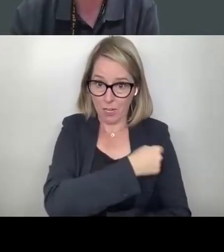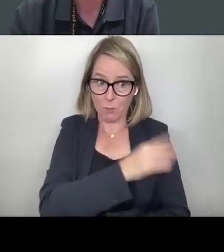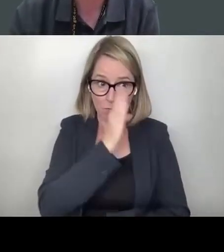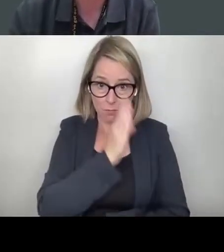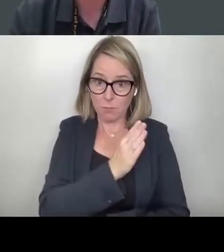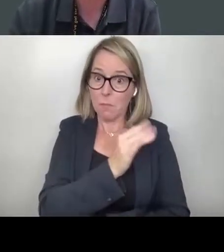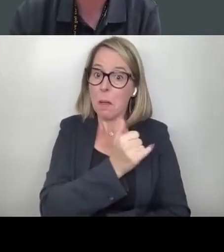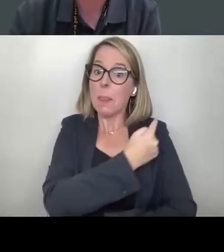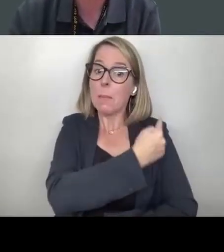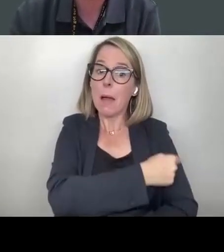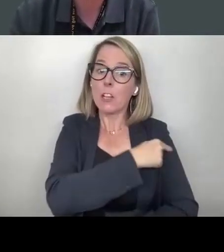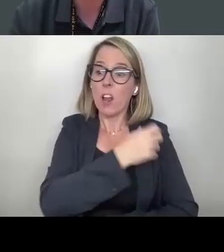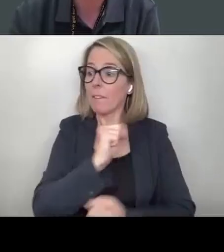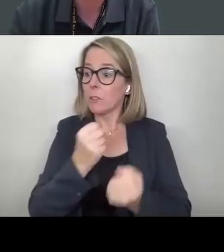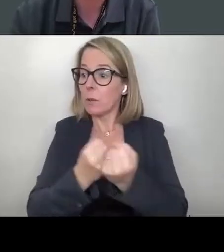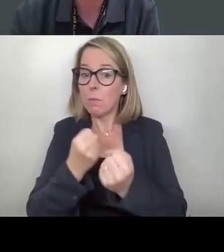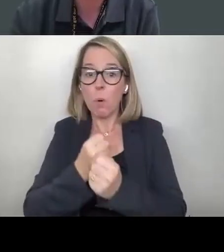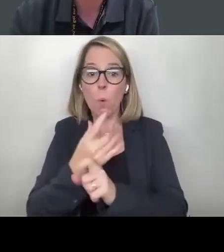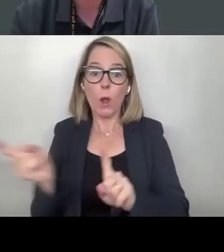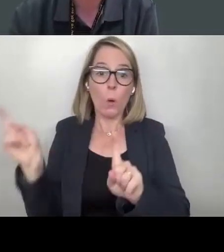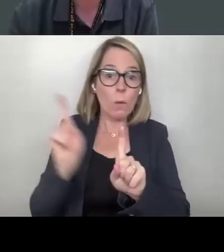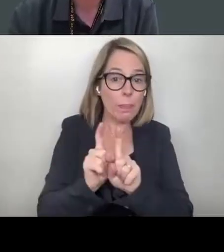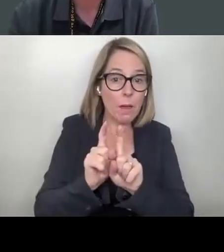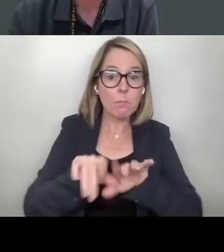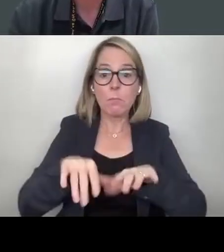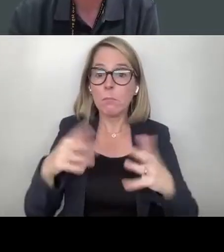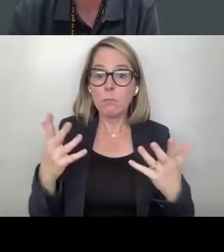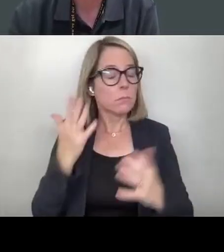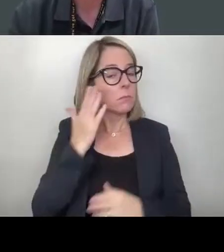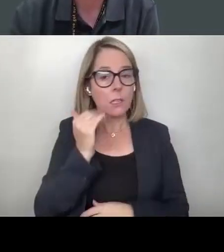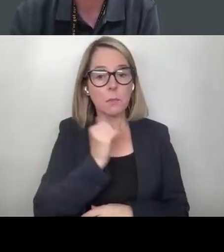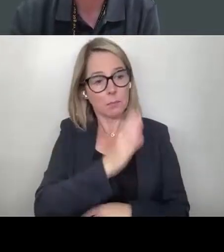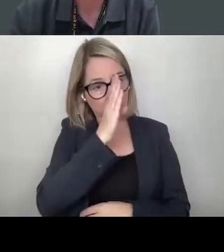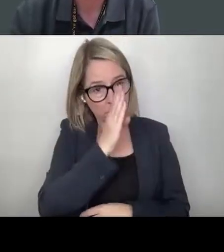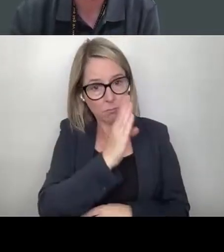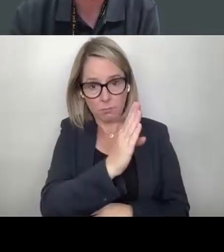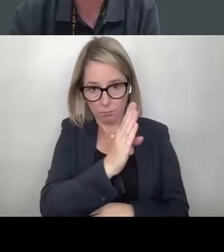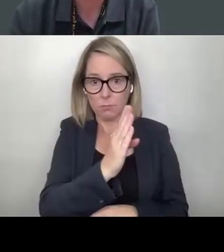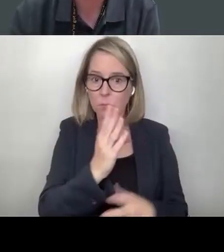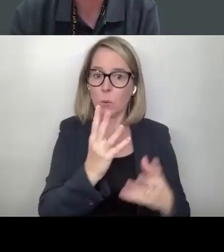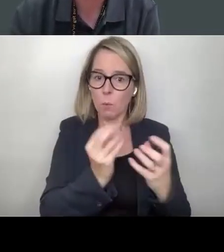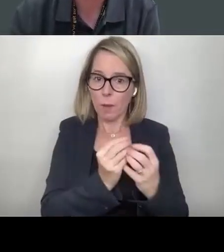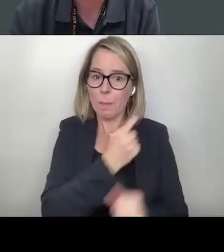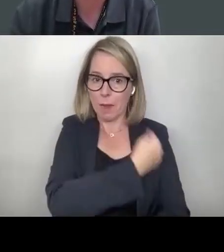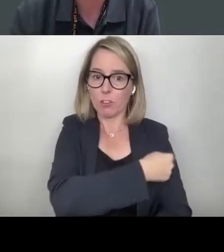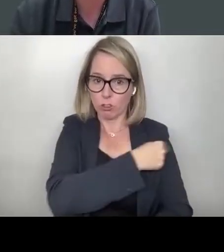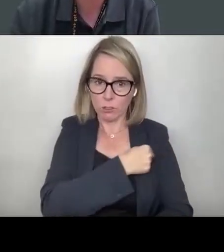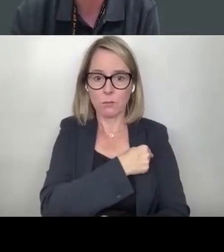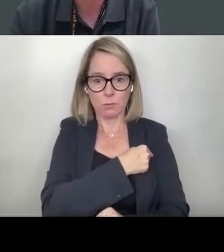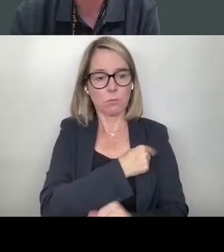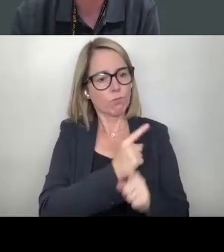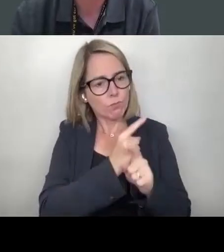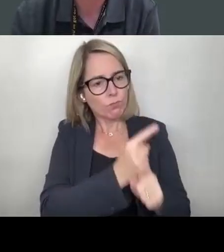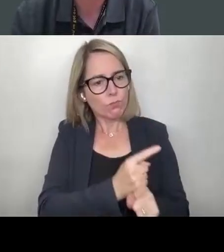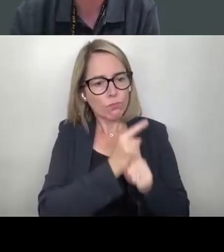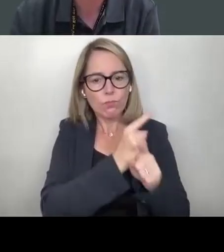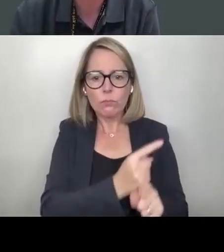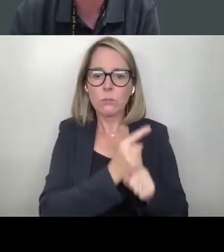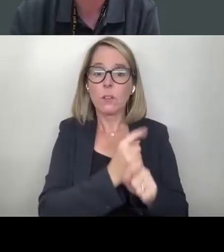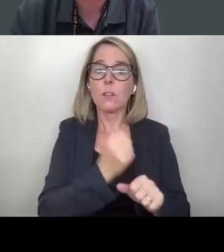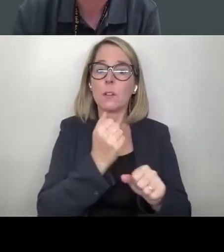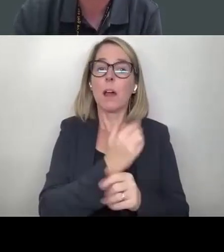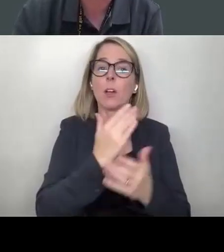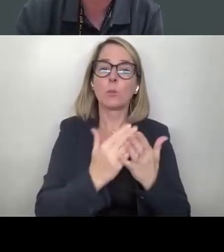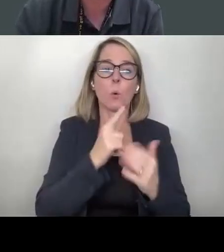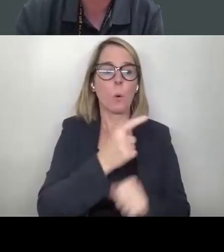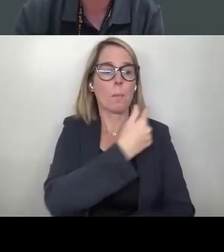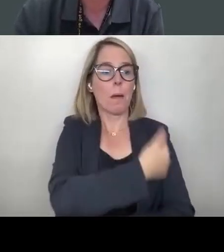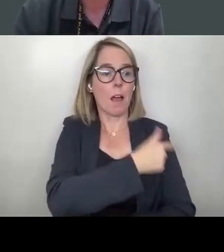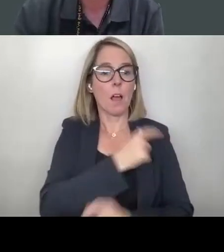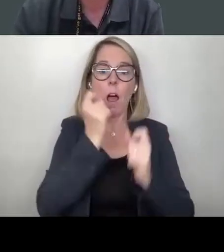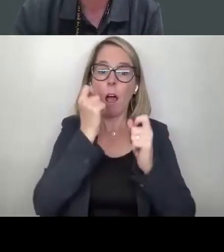a support worker in the office, making sure that they clearly understand what's going on